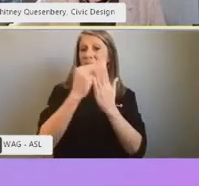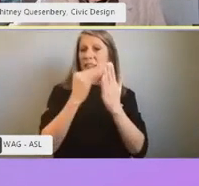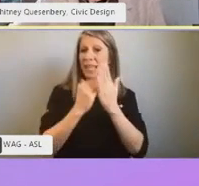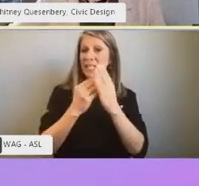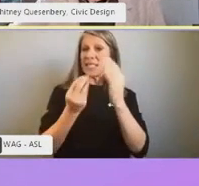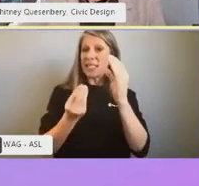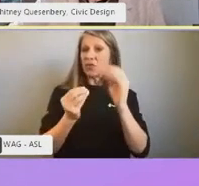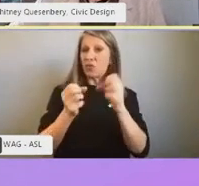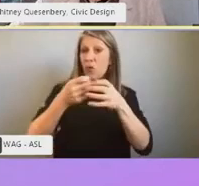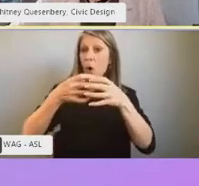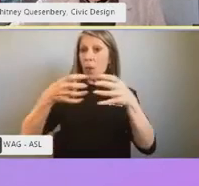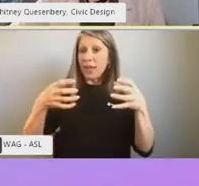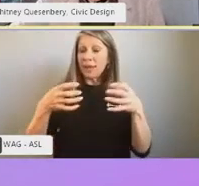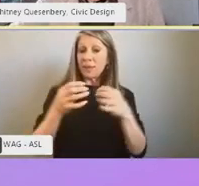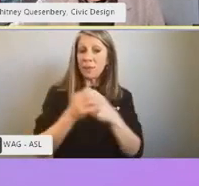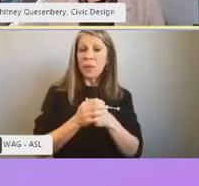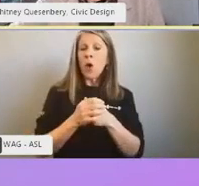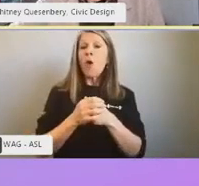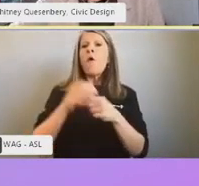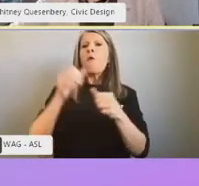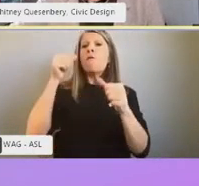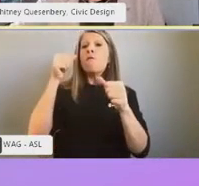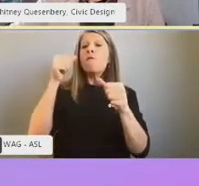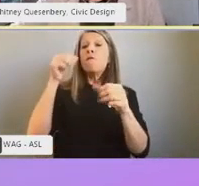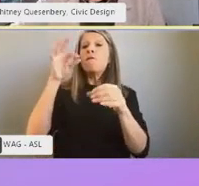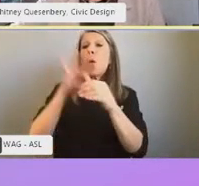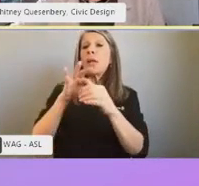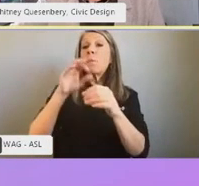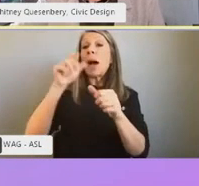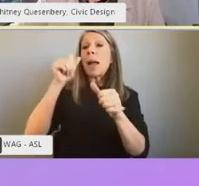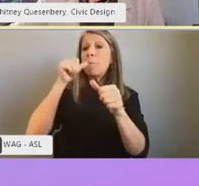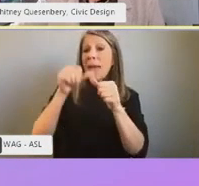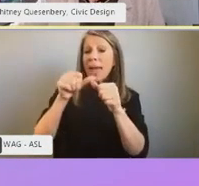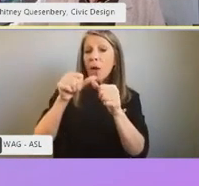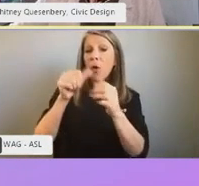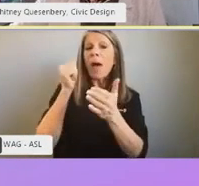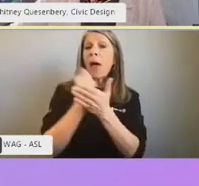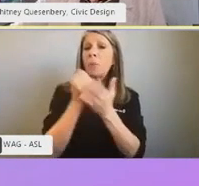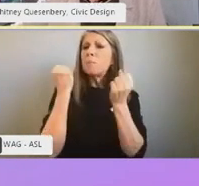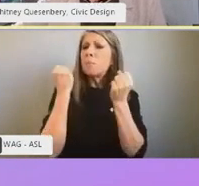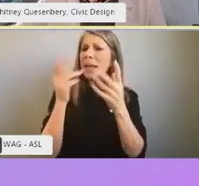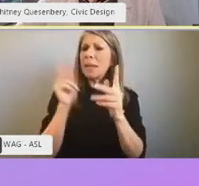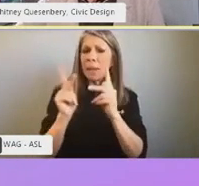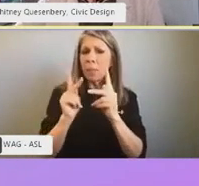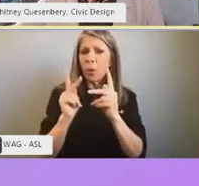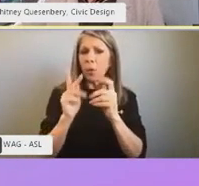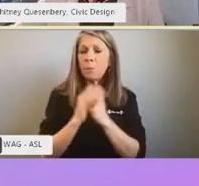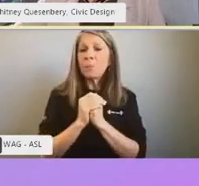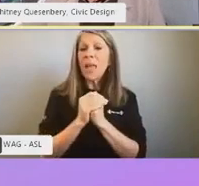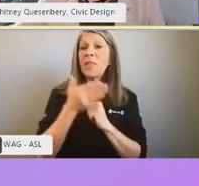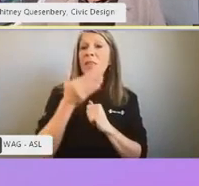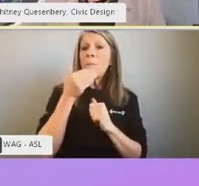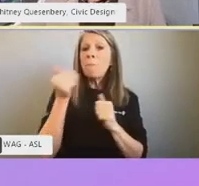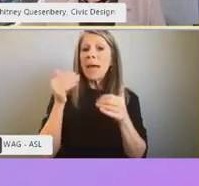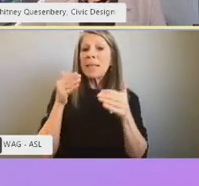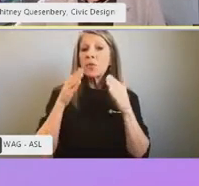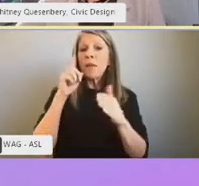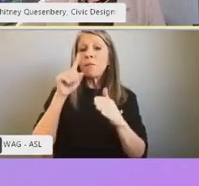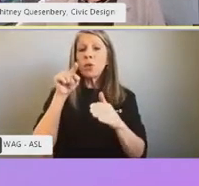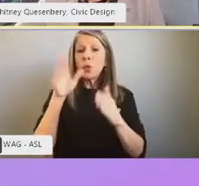that mailed the ballot to all voters. Now there are nine and that list is growing. There are all kinds of reasons why voting by mail is helpful for